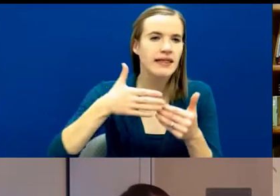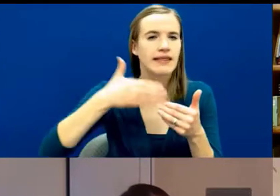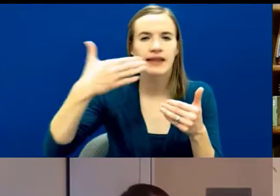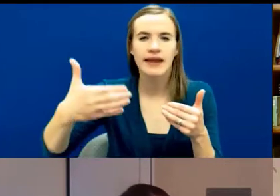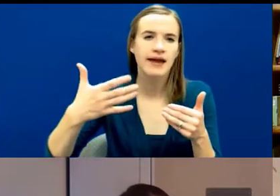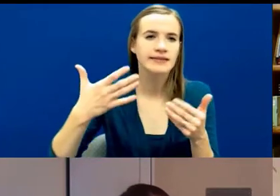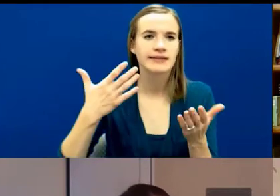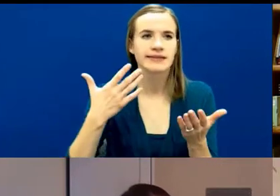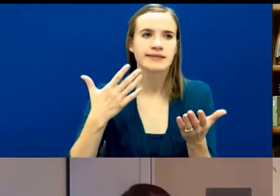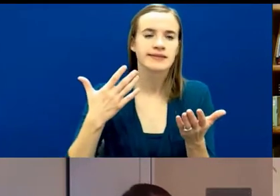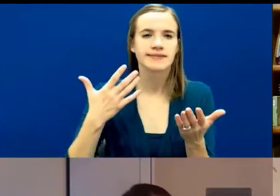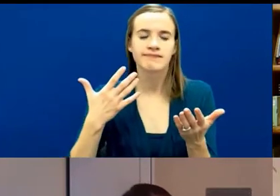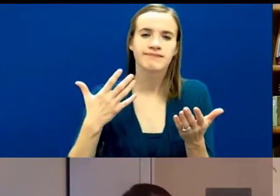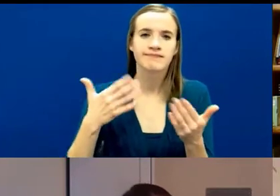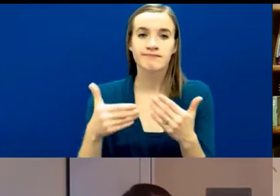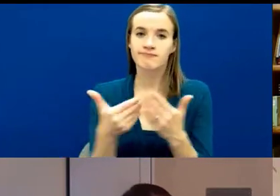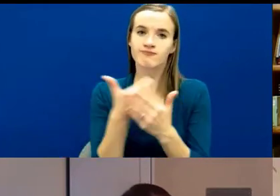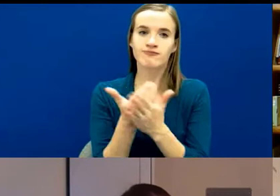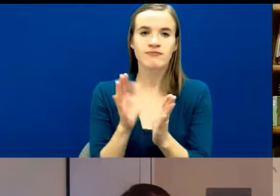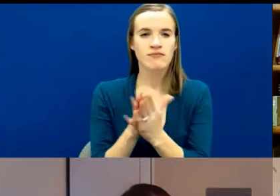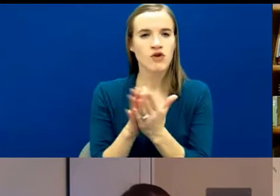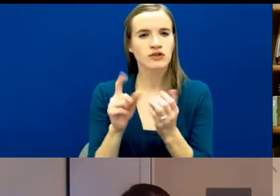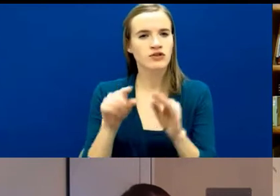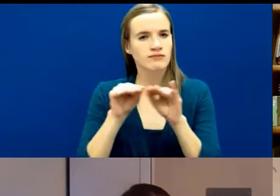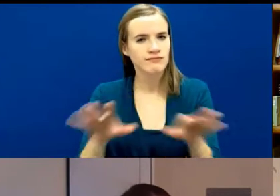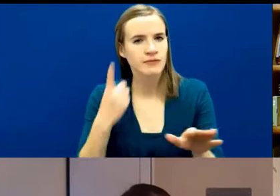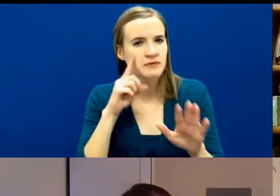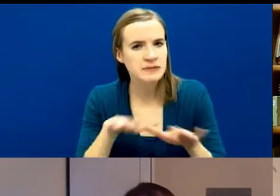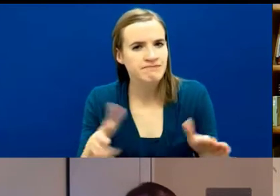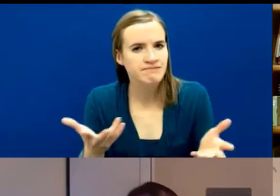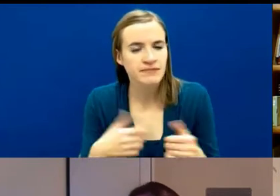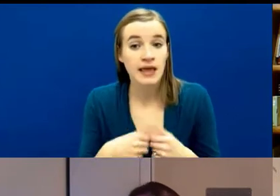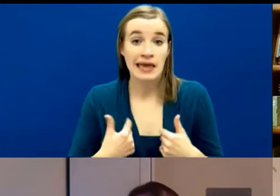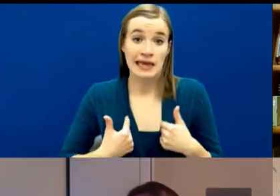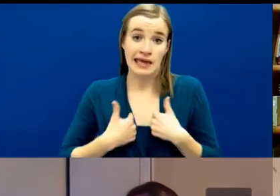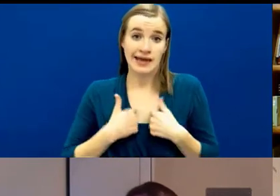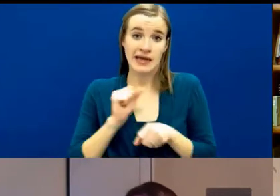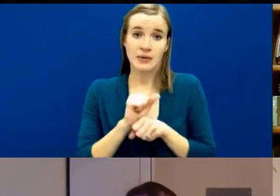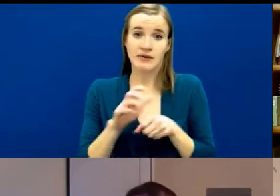books to be out there for kids. I work full time, I'm doing a bunch of paid